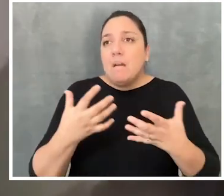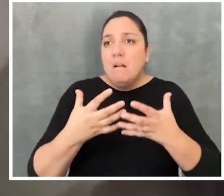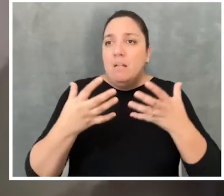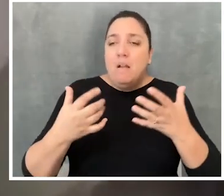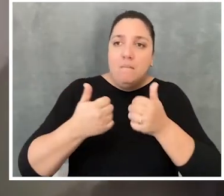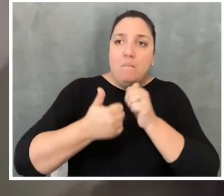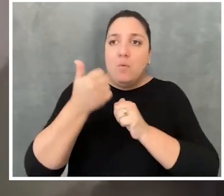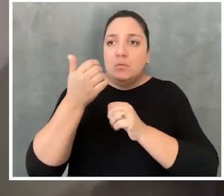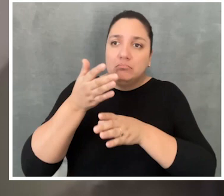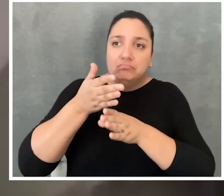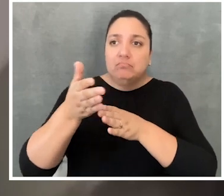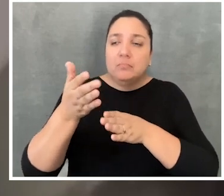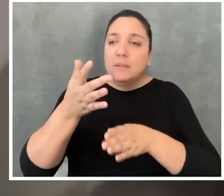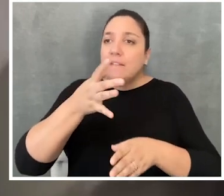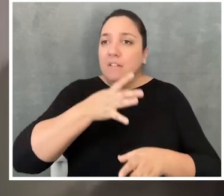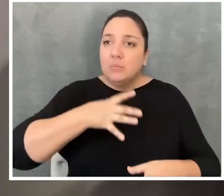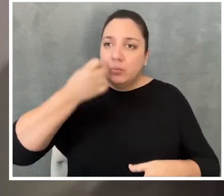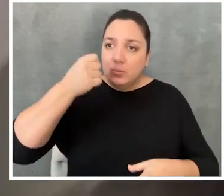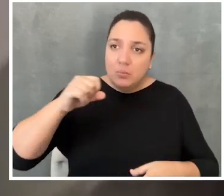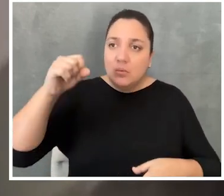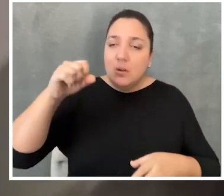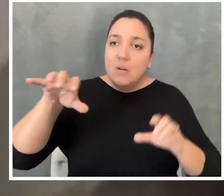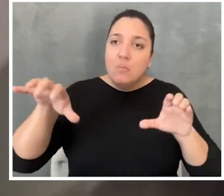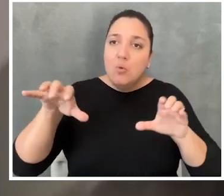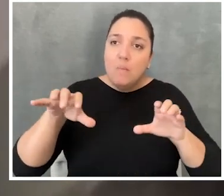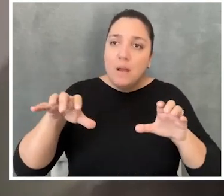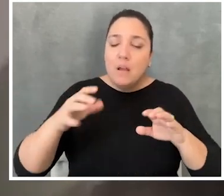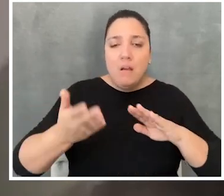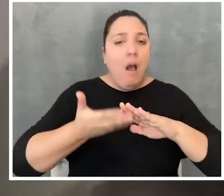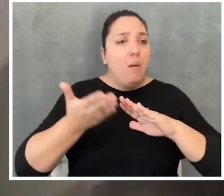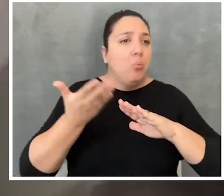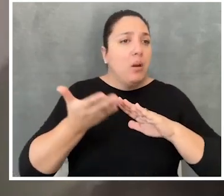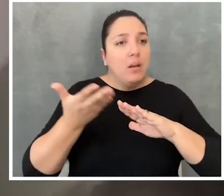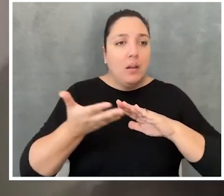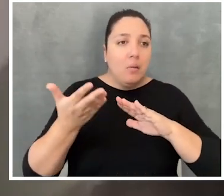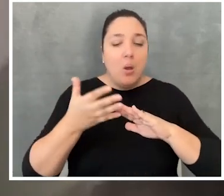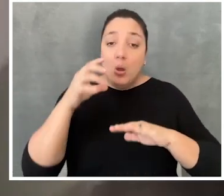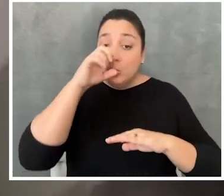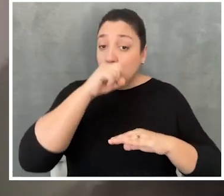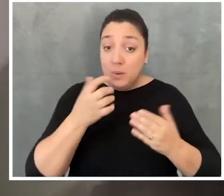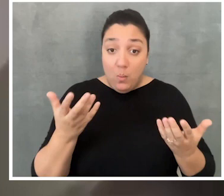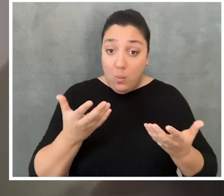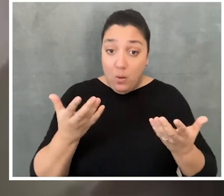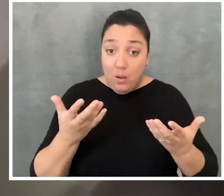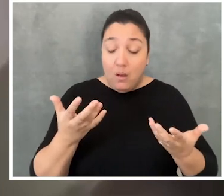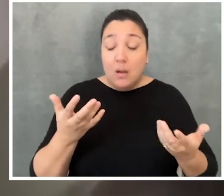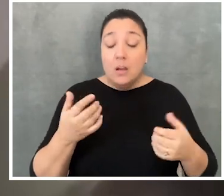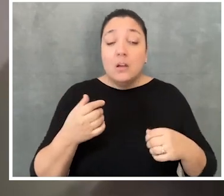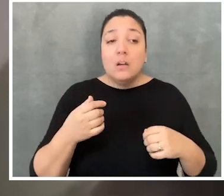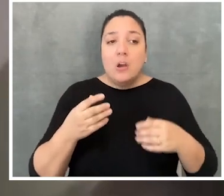operate under the assumption of, you know, the person having a quote/unquote